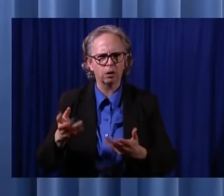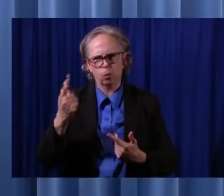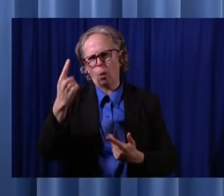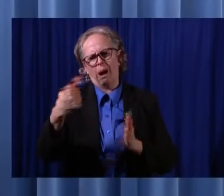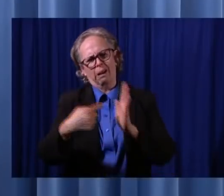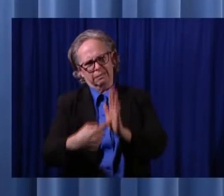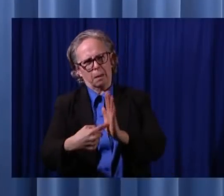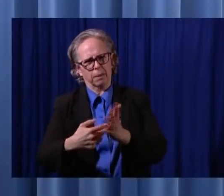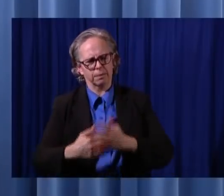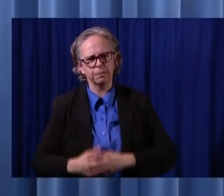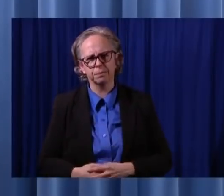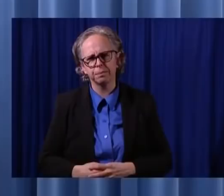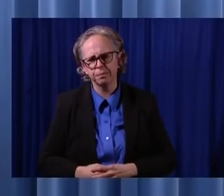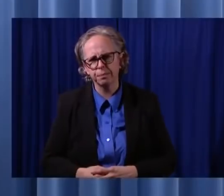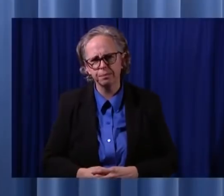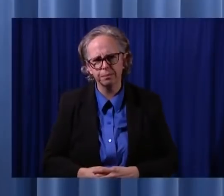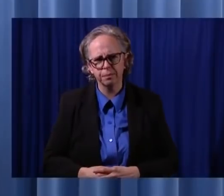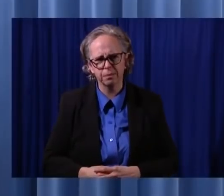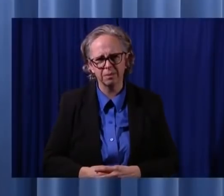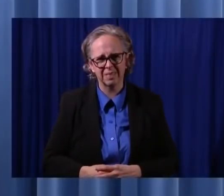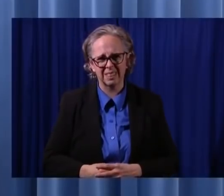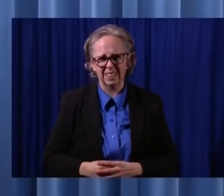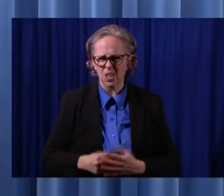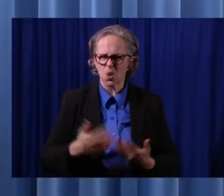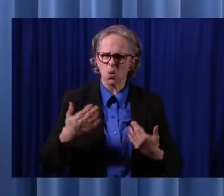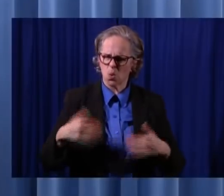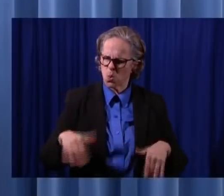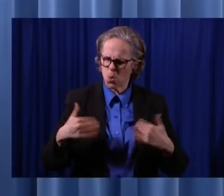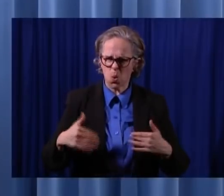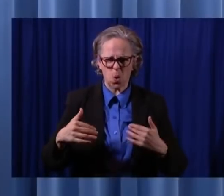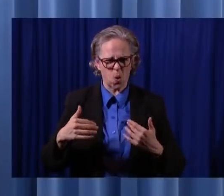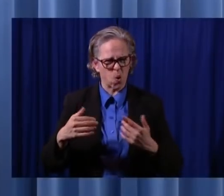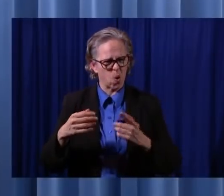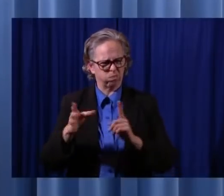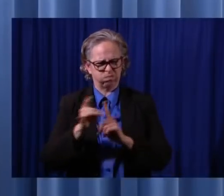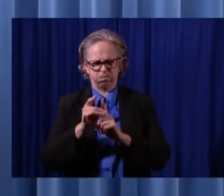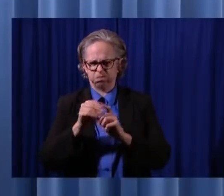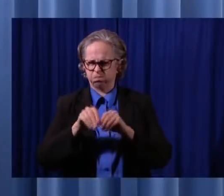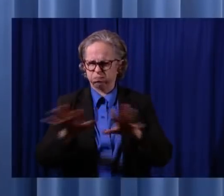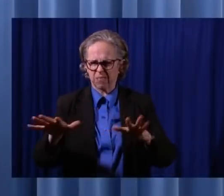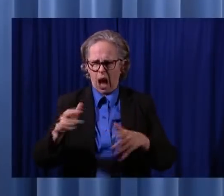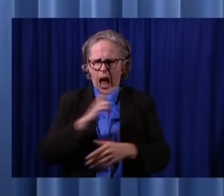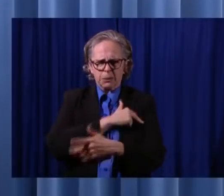OHIOANS WHO NEED CRITICAL MEDICAL CARE TO CONTINUE TO